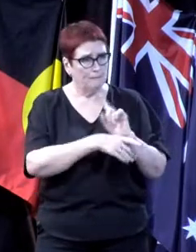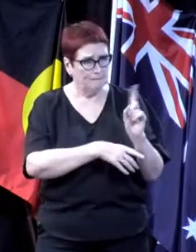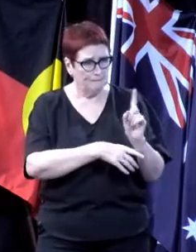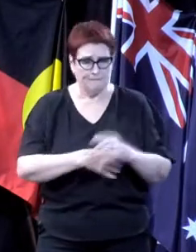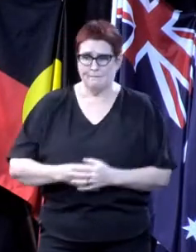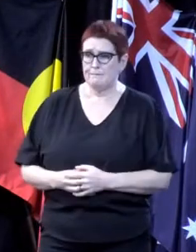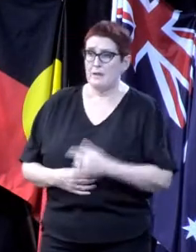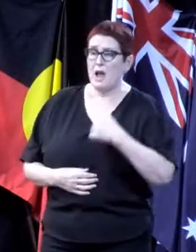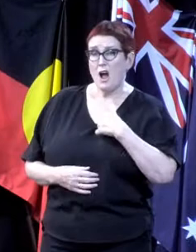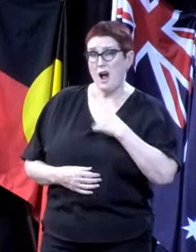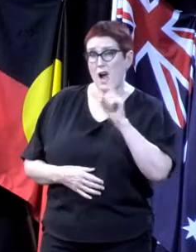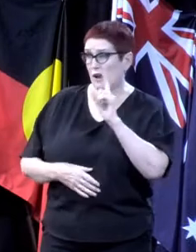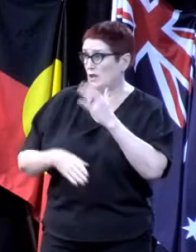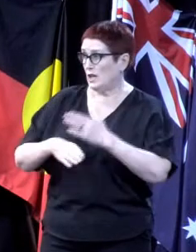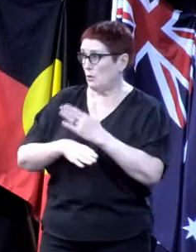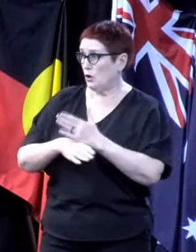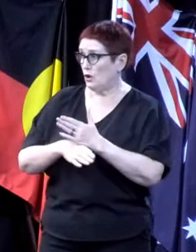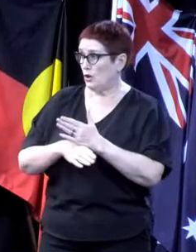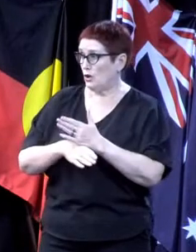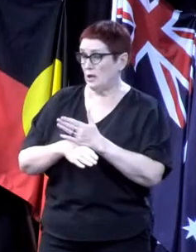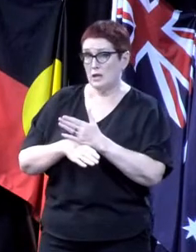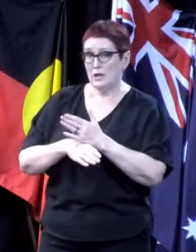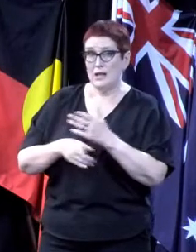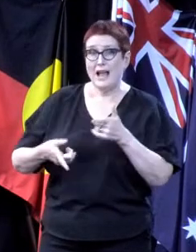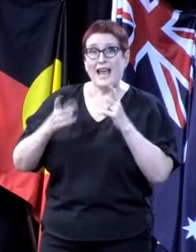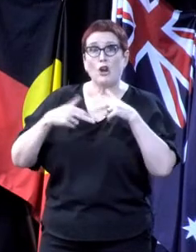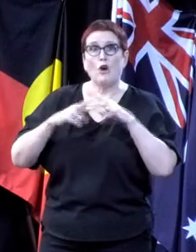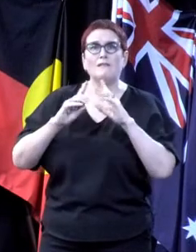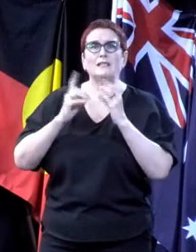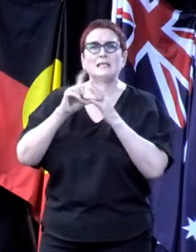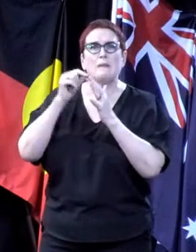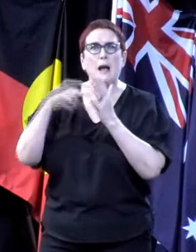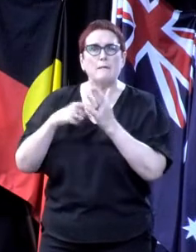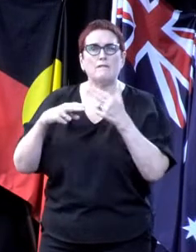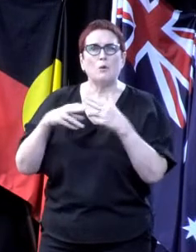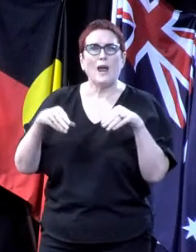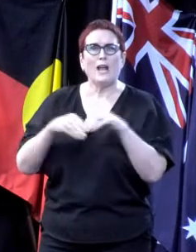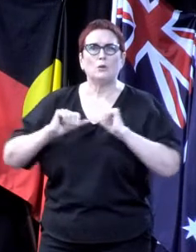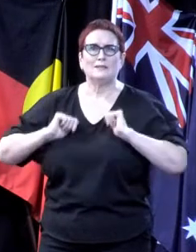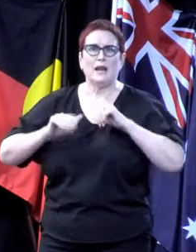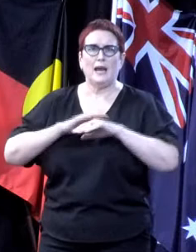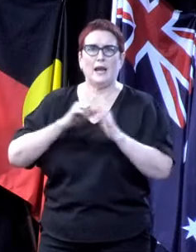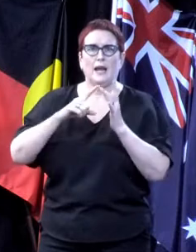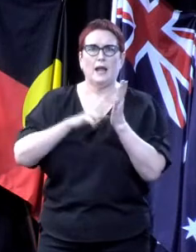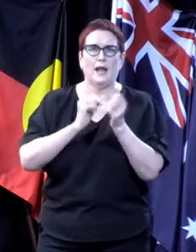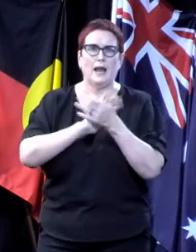I am currently the head of department inclusive practices at Ingham State High School.